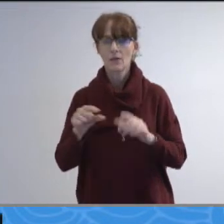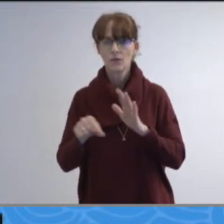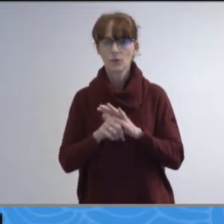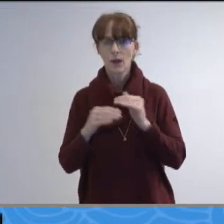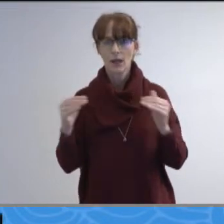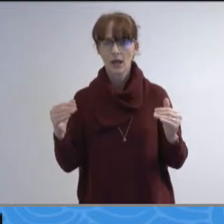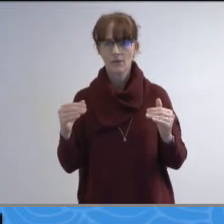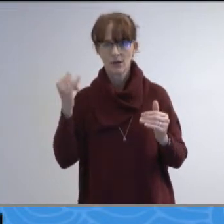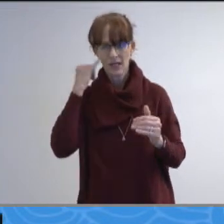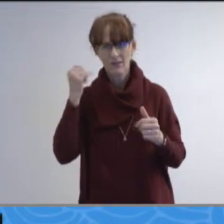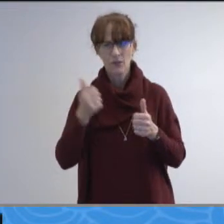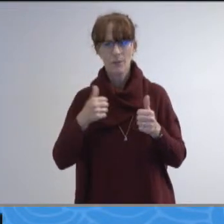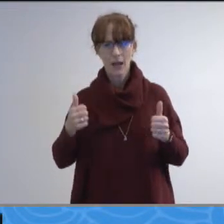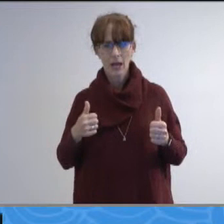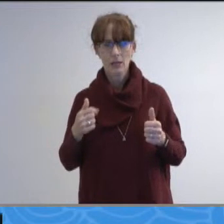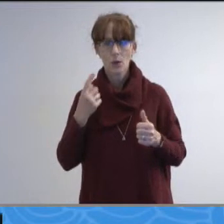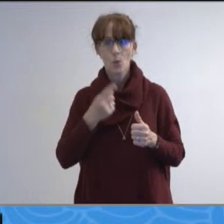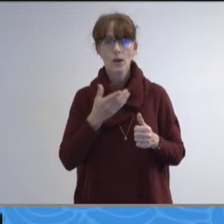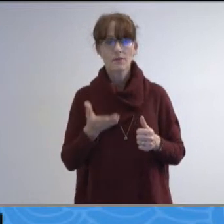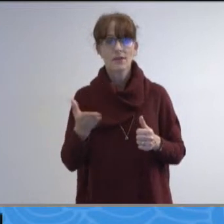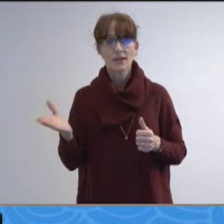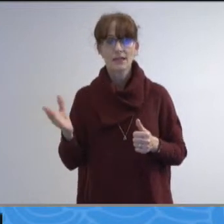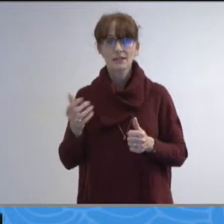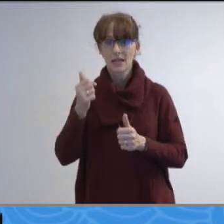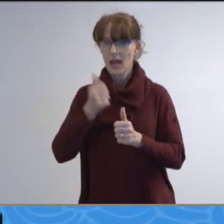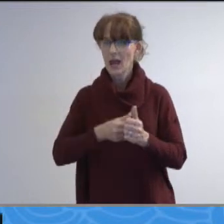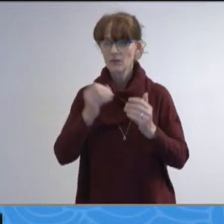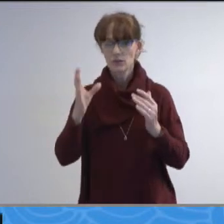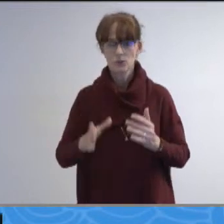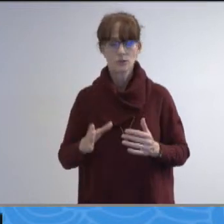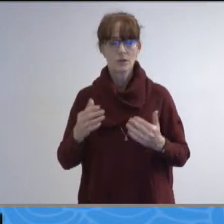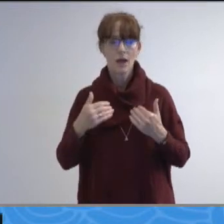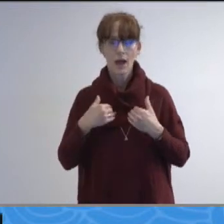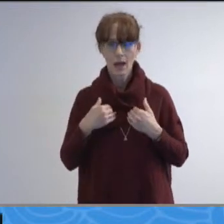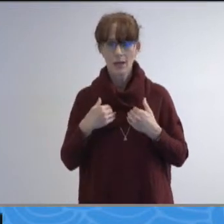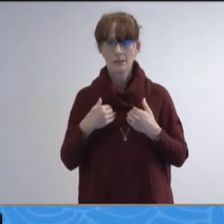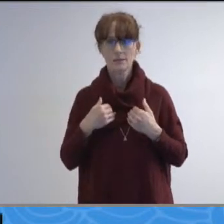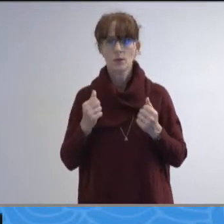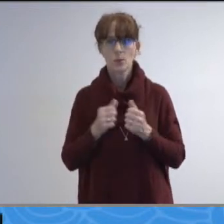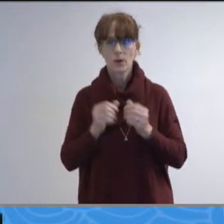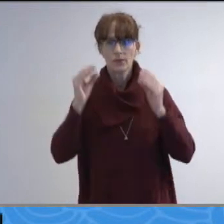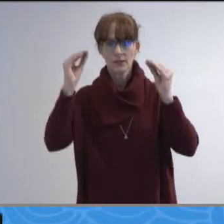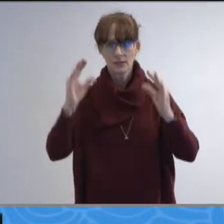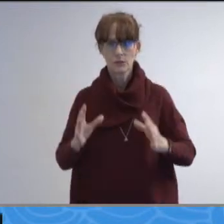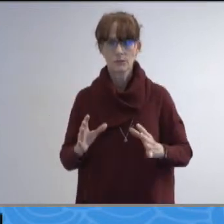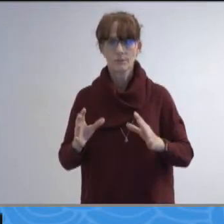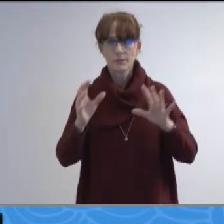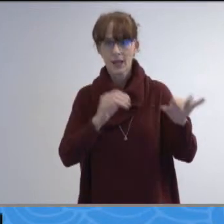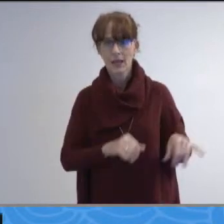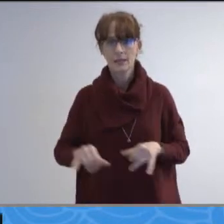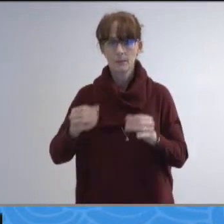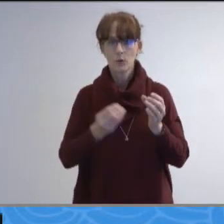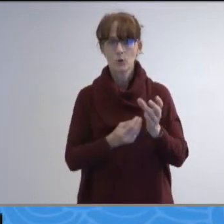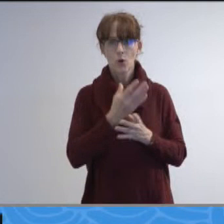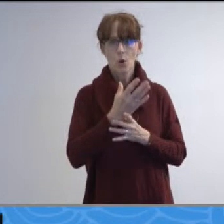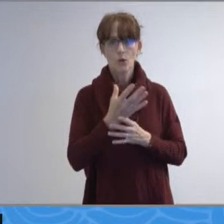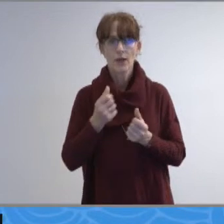if they're a little bit behind. So one of the things that every student will have with their teachers is they have a typical growth goal and a stretch growth goal,